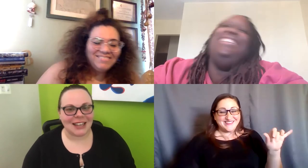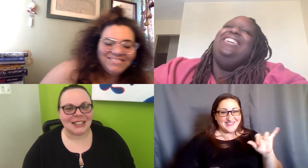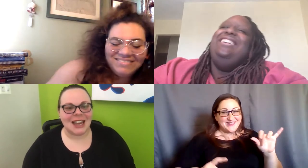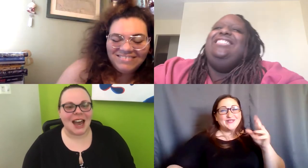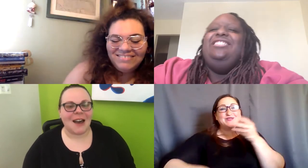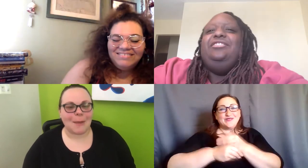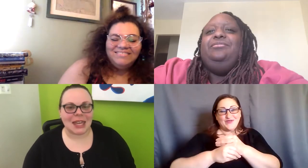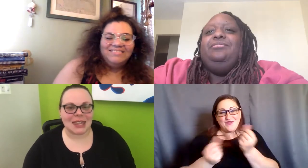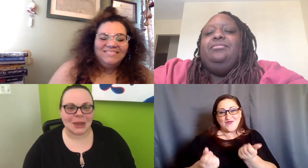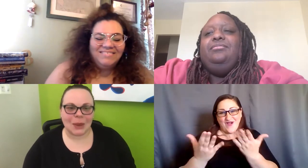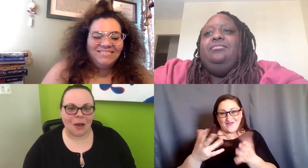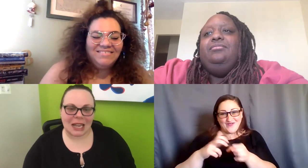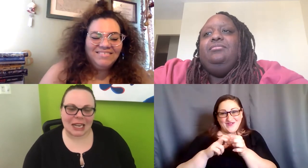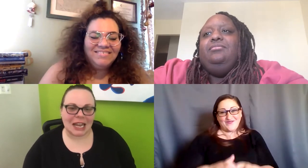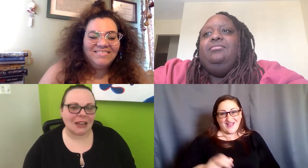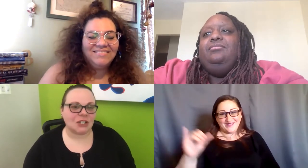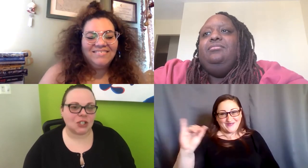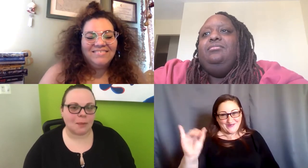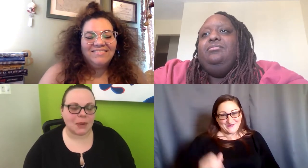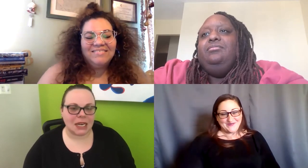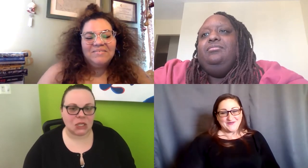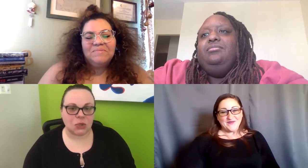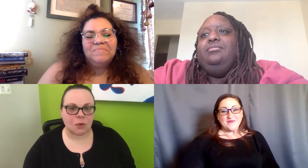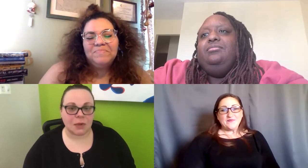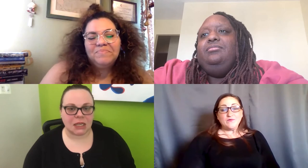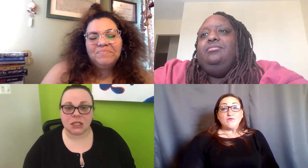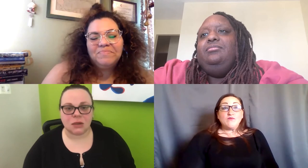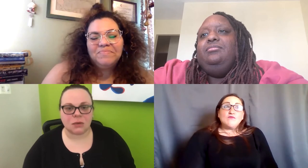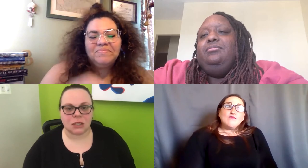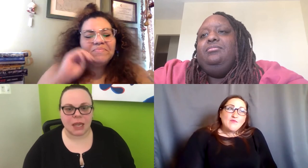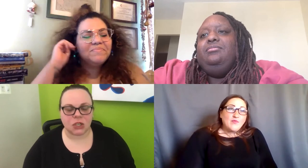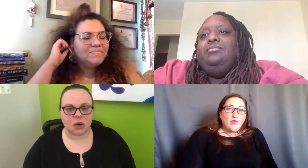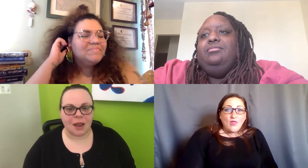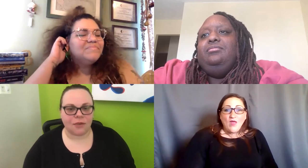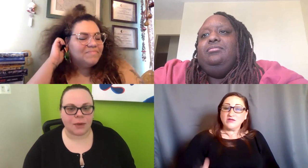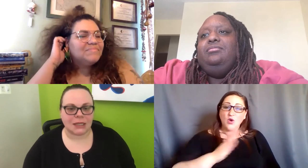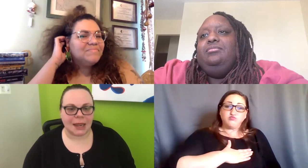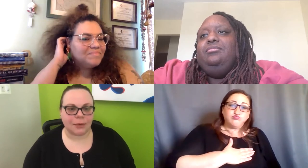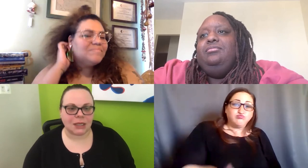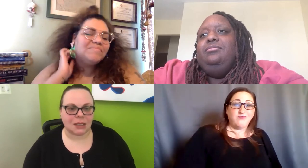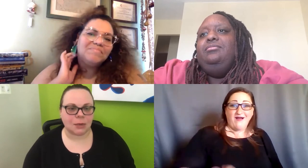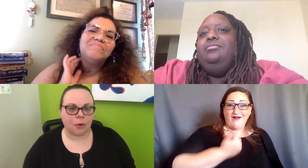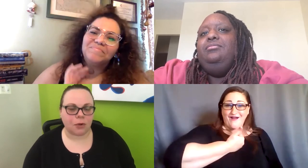I think we all kind of have to jump in and do what we can do to make sure everybody is able to get to the polls and vote.